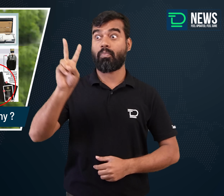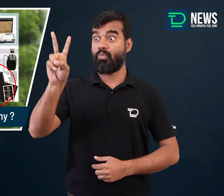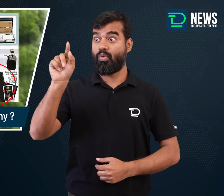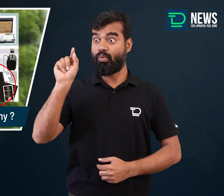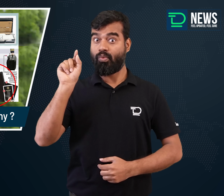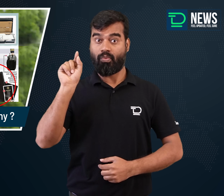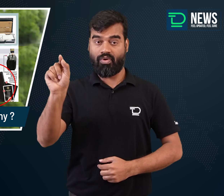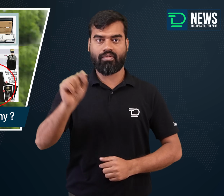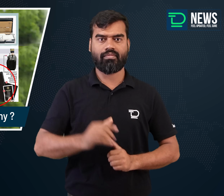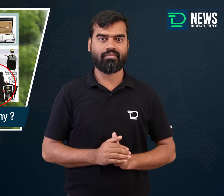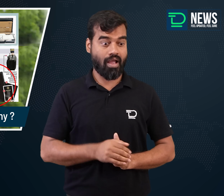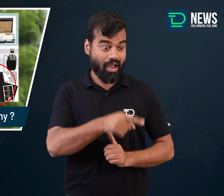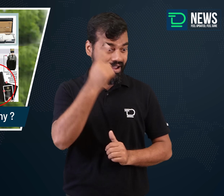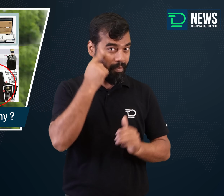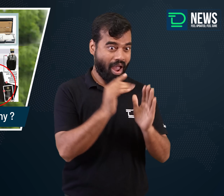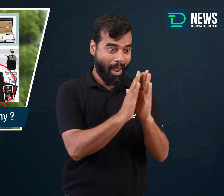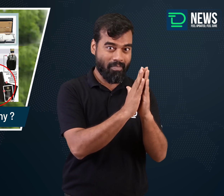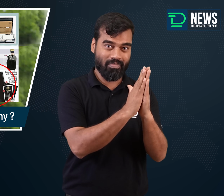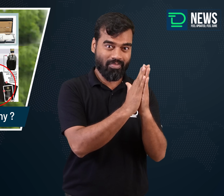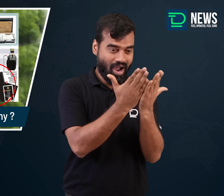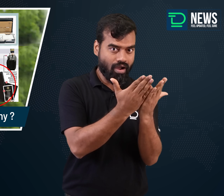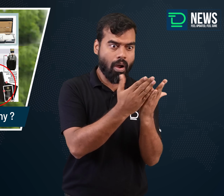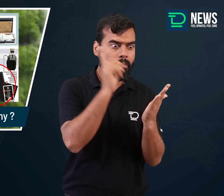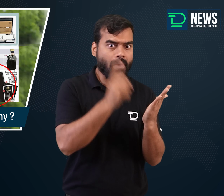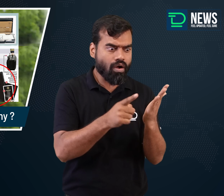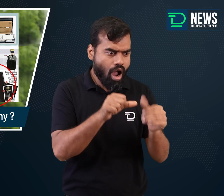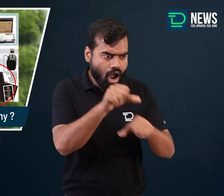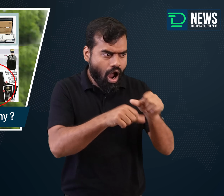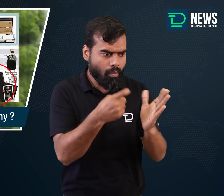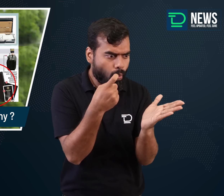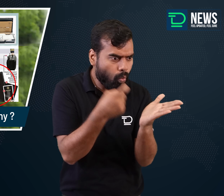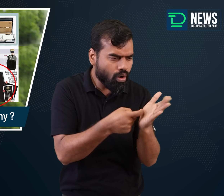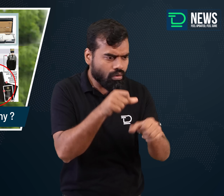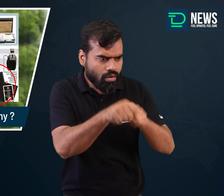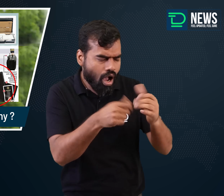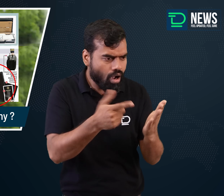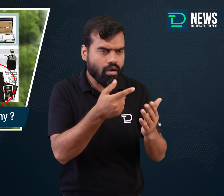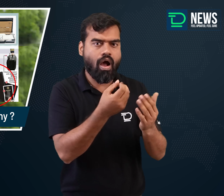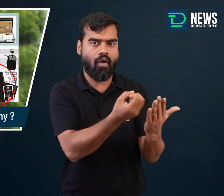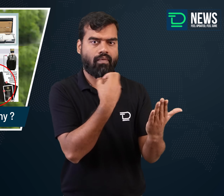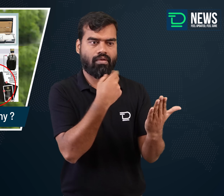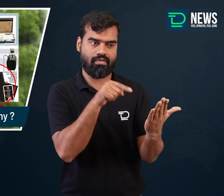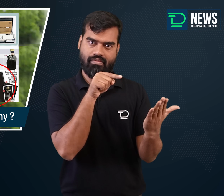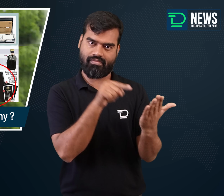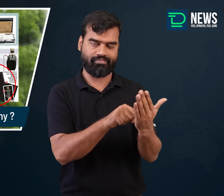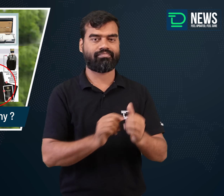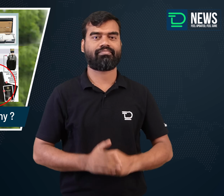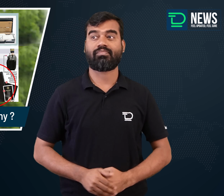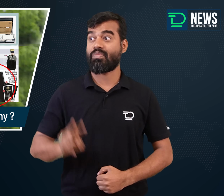2.a black book that tells about rules and regulation,